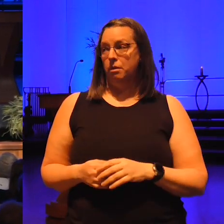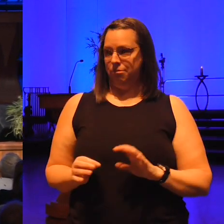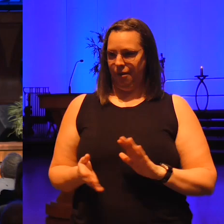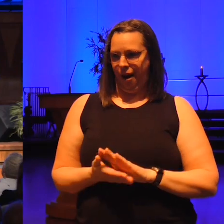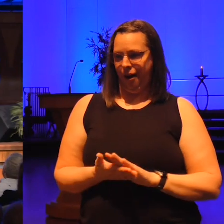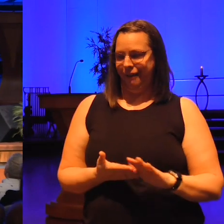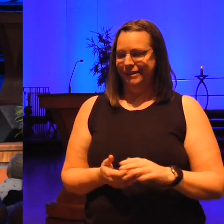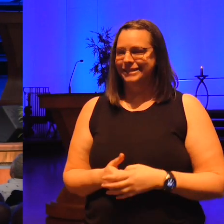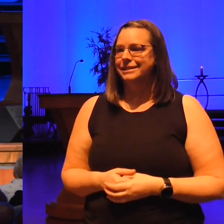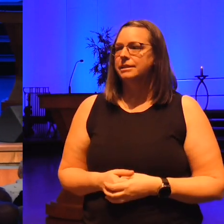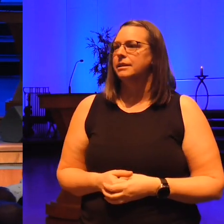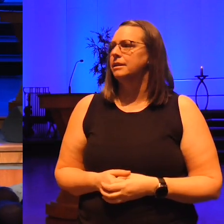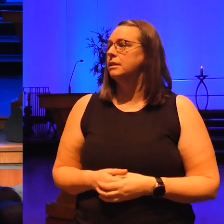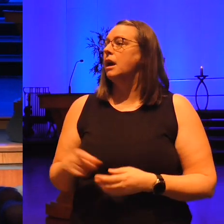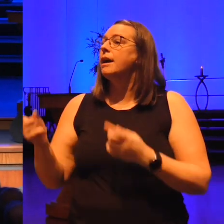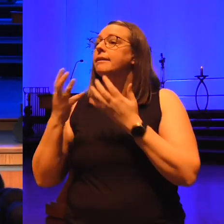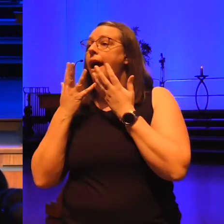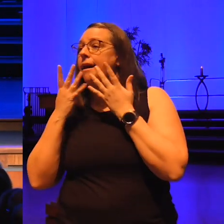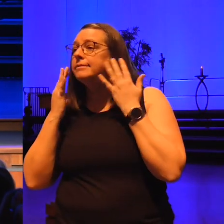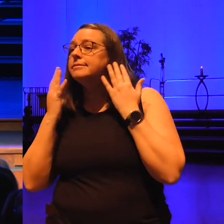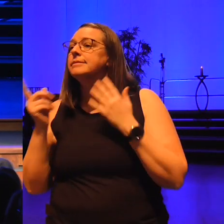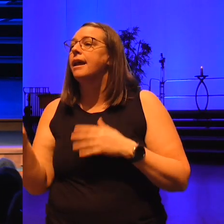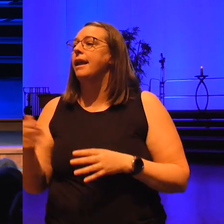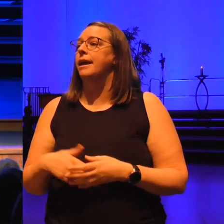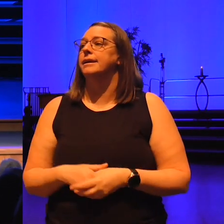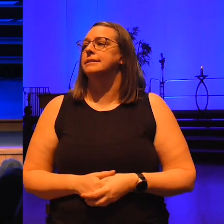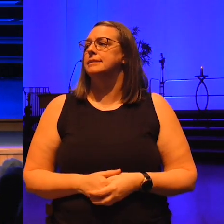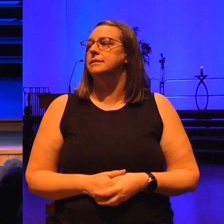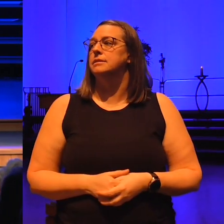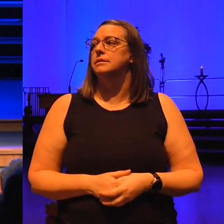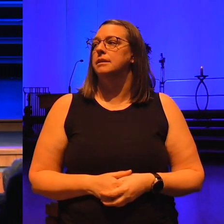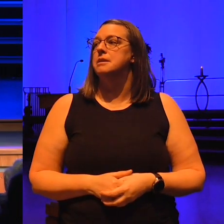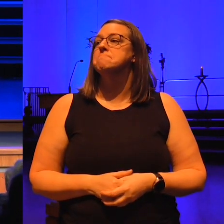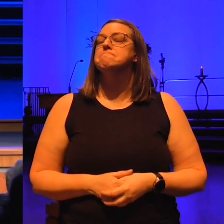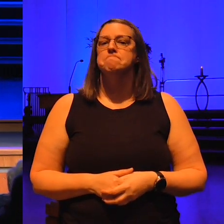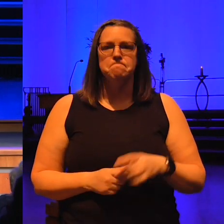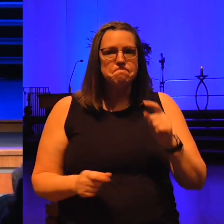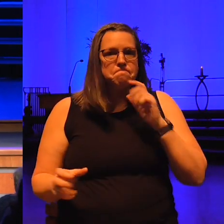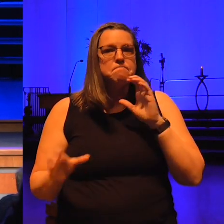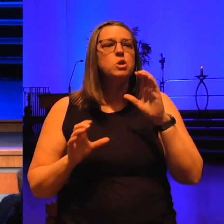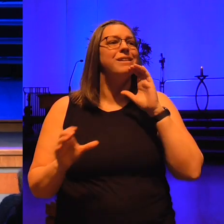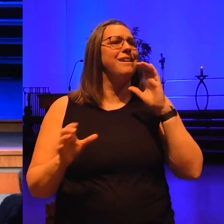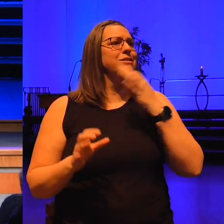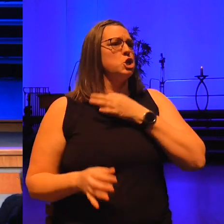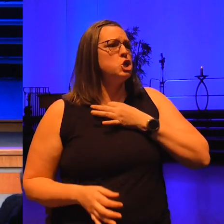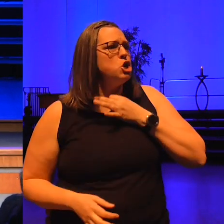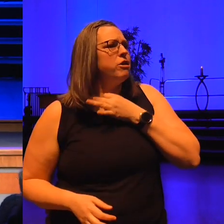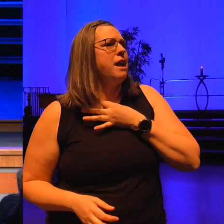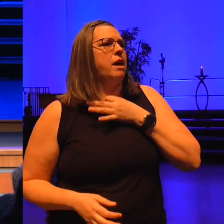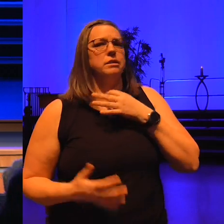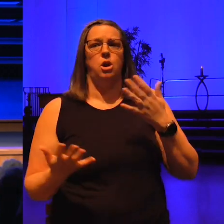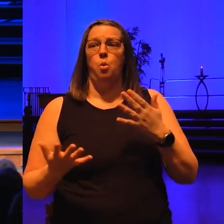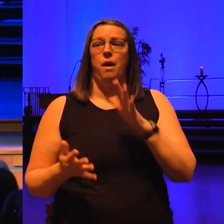kind kindness okay integ Integrity communication curiosity uh what about your greatest weakness